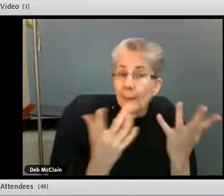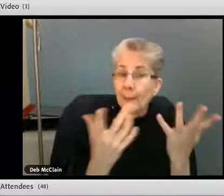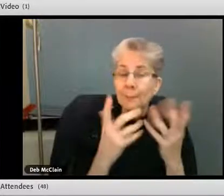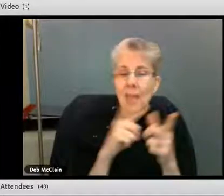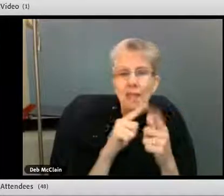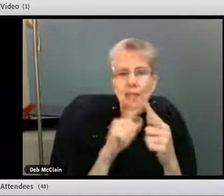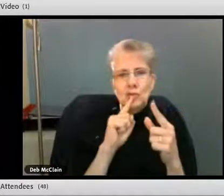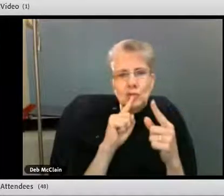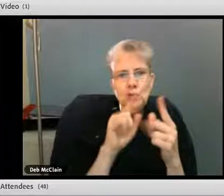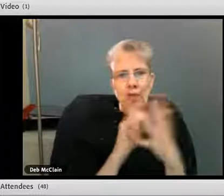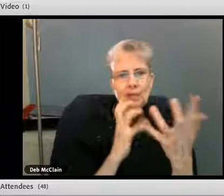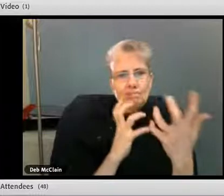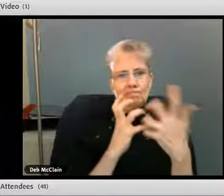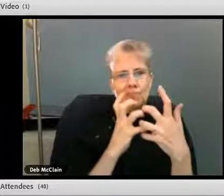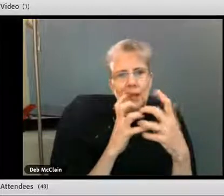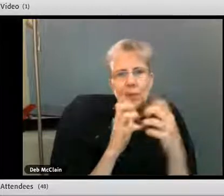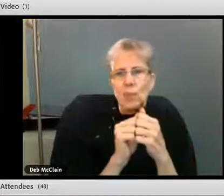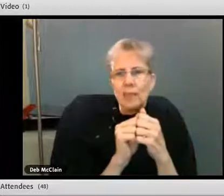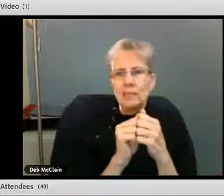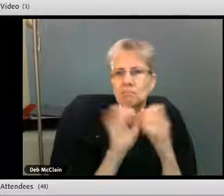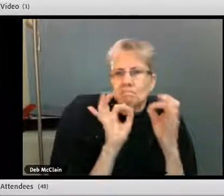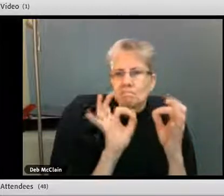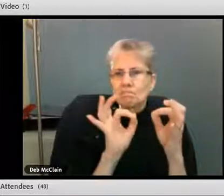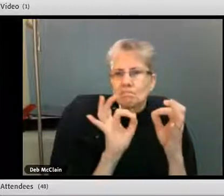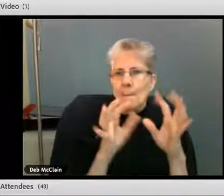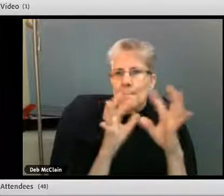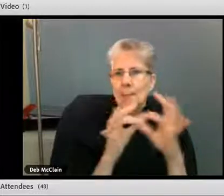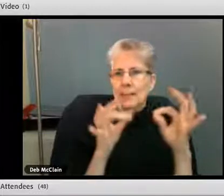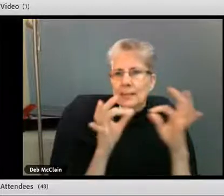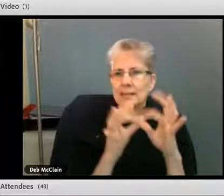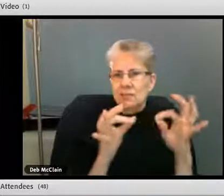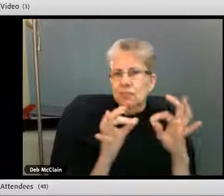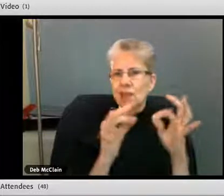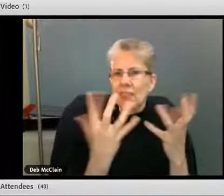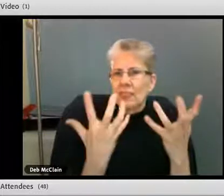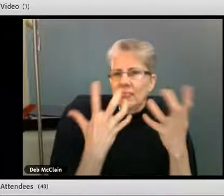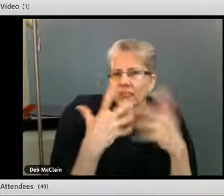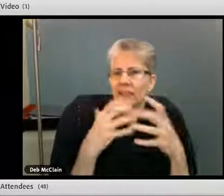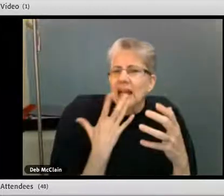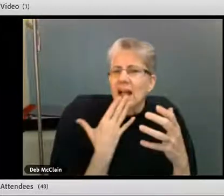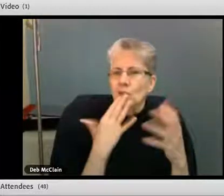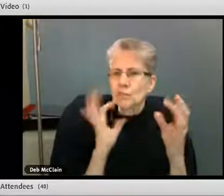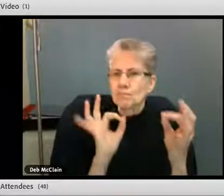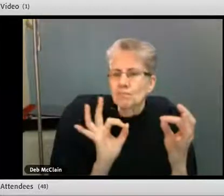and that the colors go together. There's a color palette that will help you match your colors